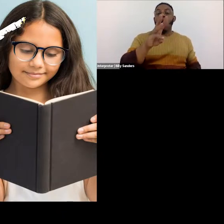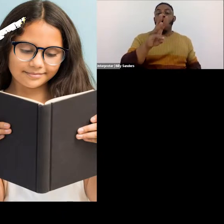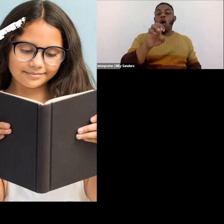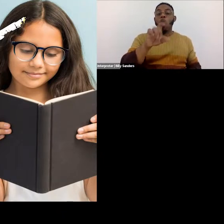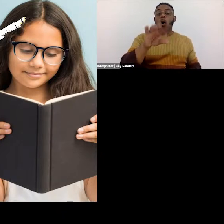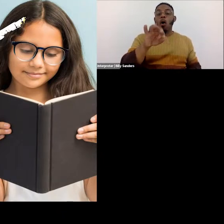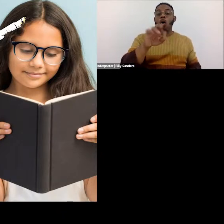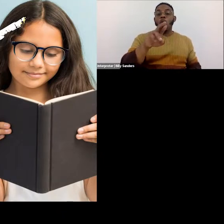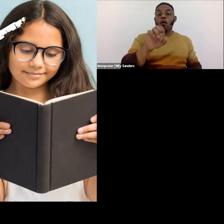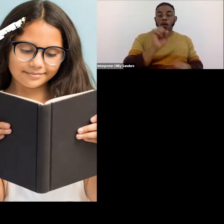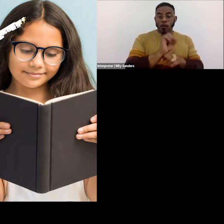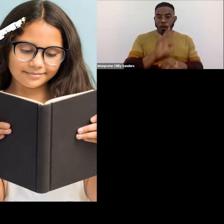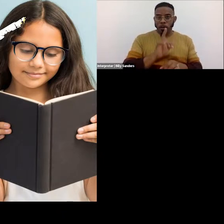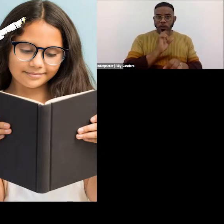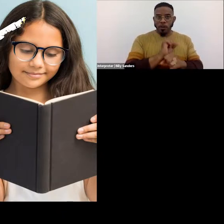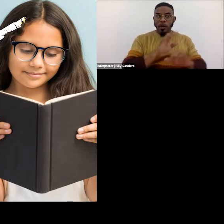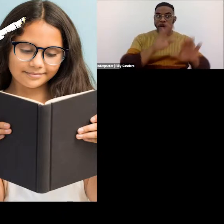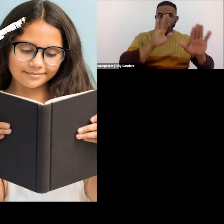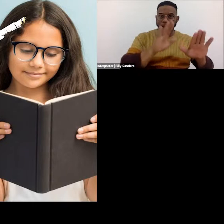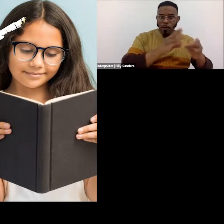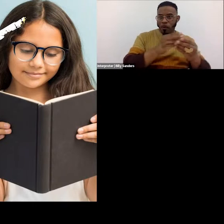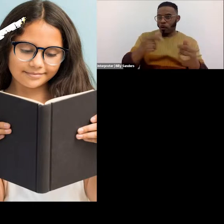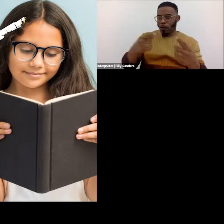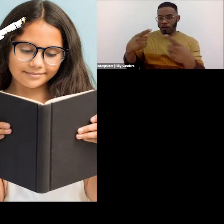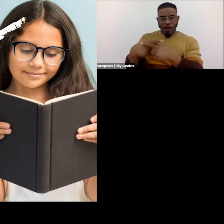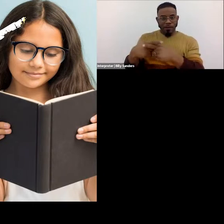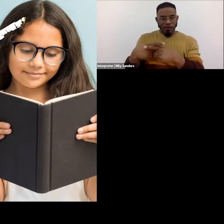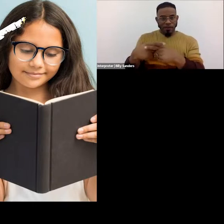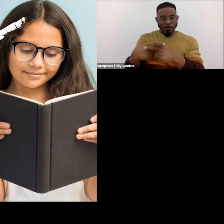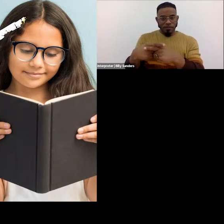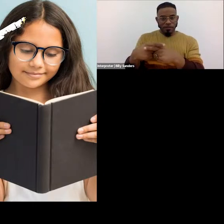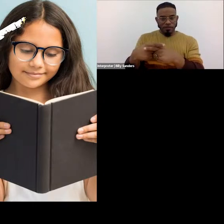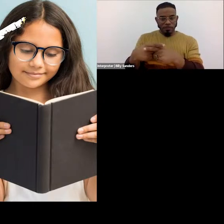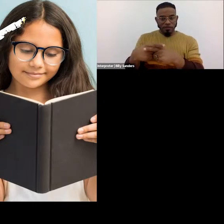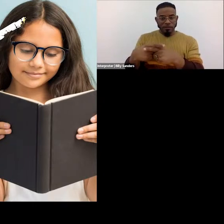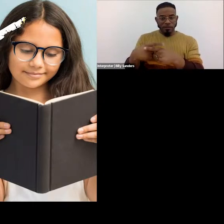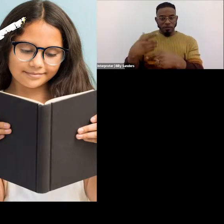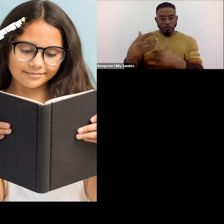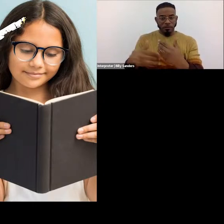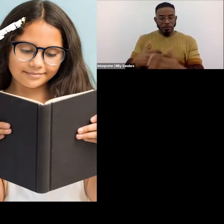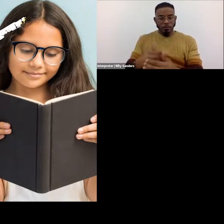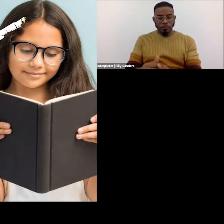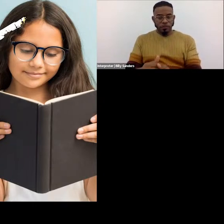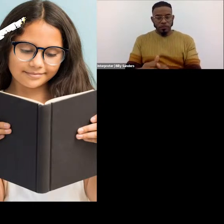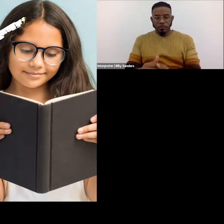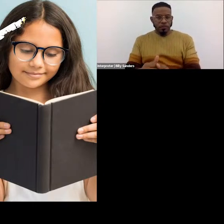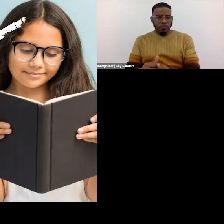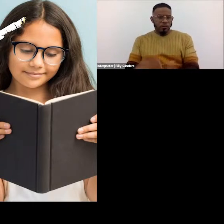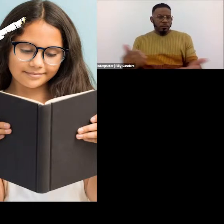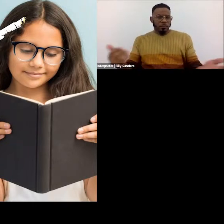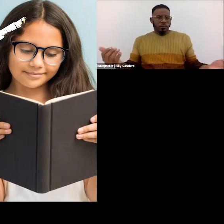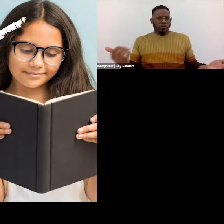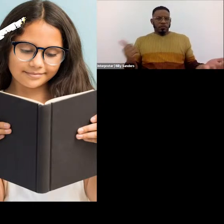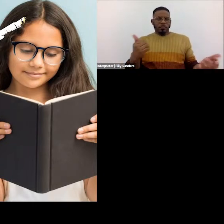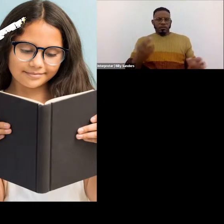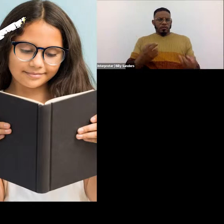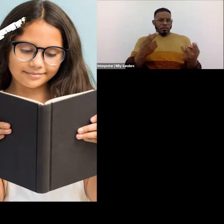they are really great at resolving conflicts. So we always make the recommendation that any concerns should be brought